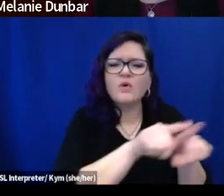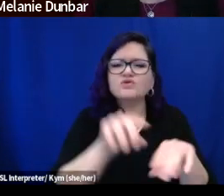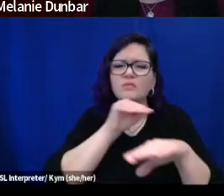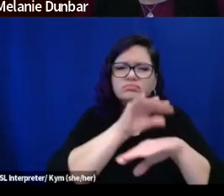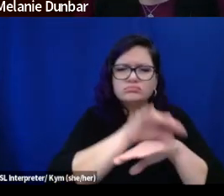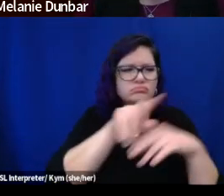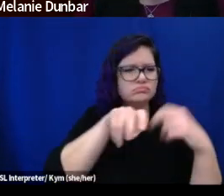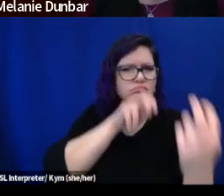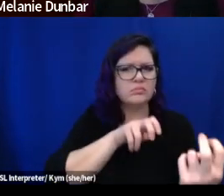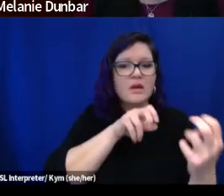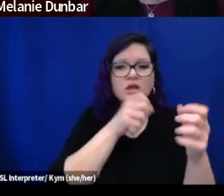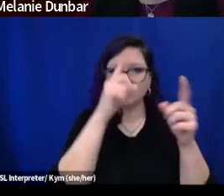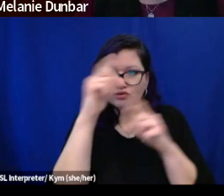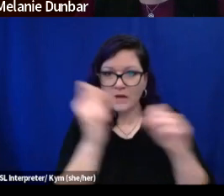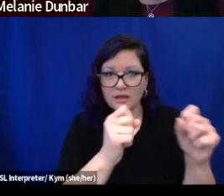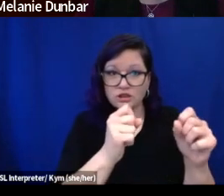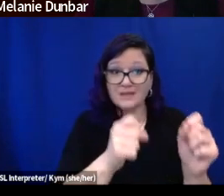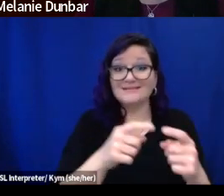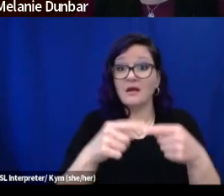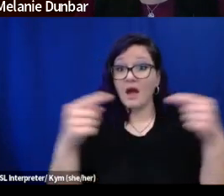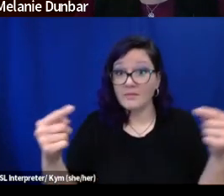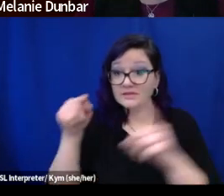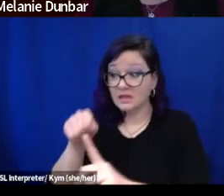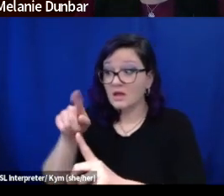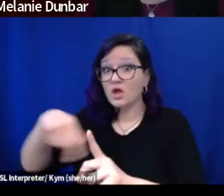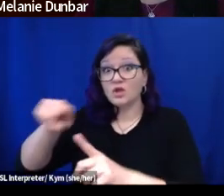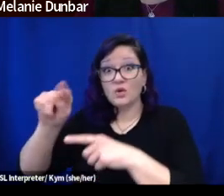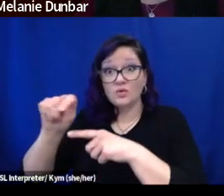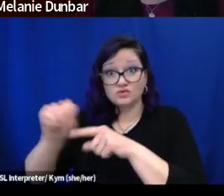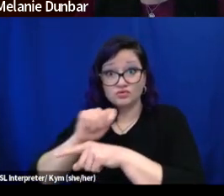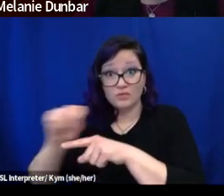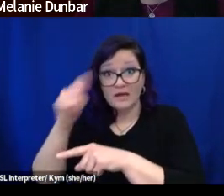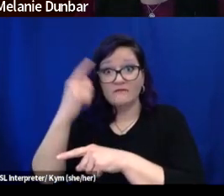In contrast disaster spiritual care uses those trained in the array of spiritual values,